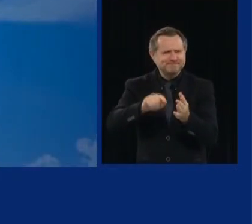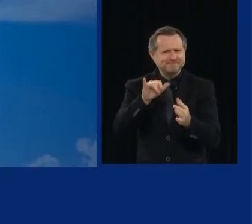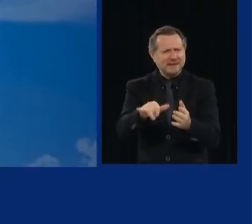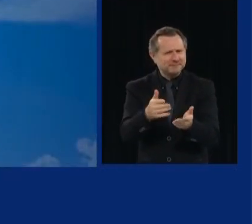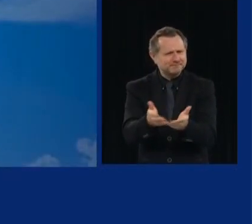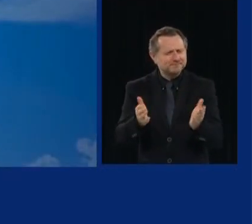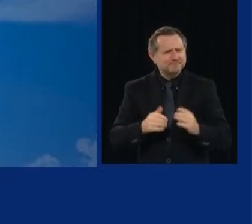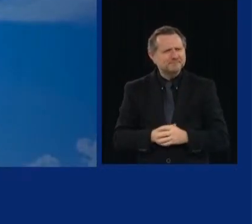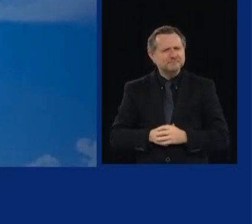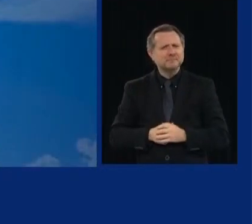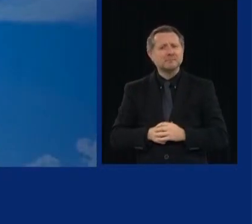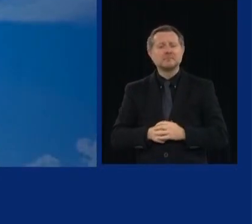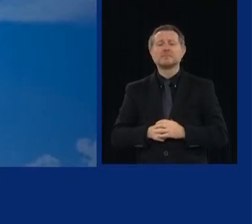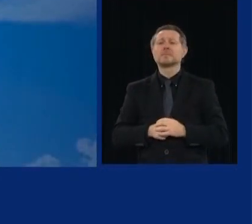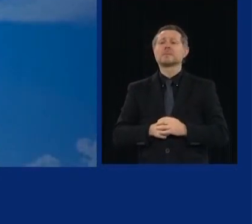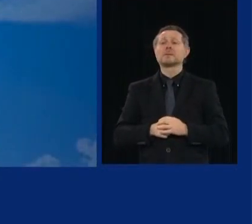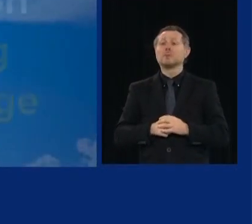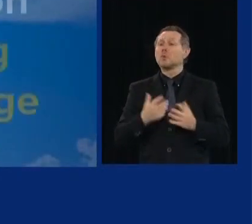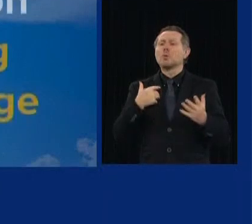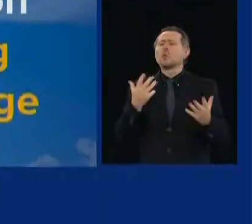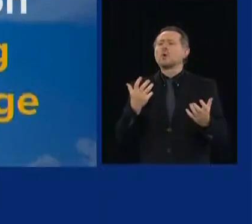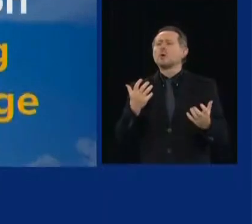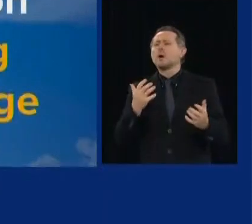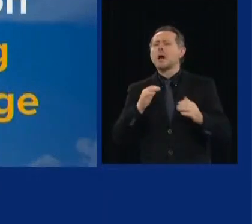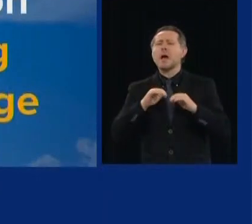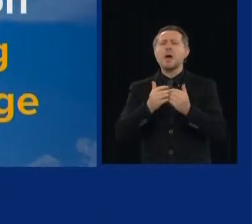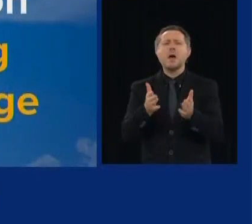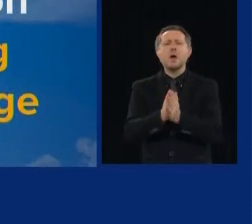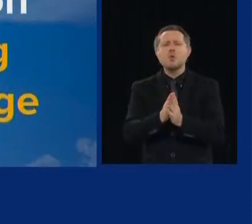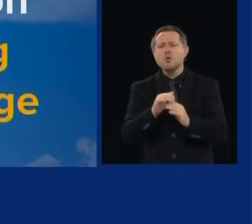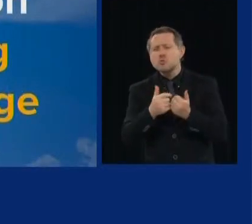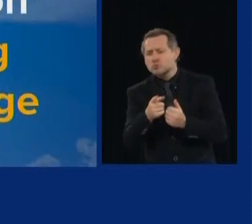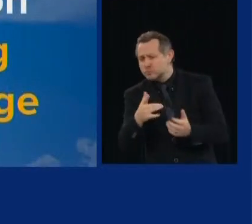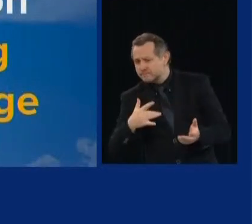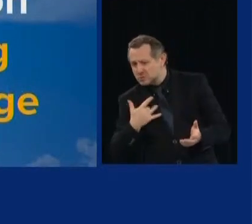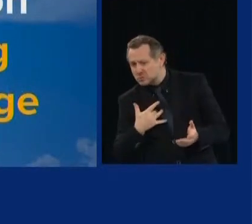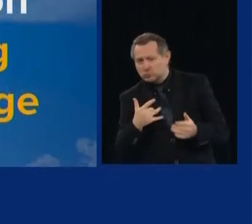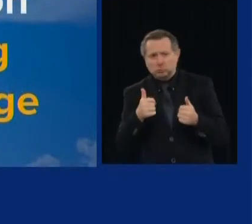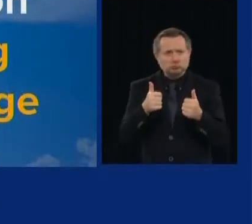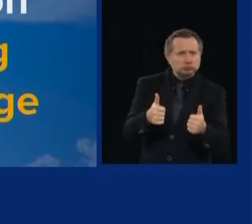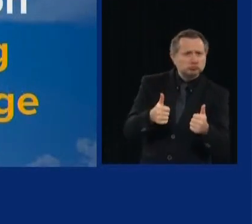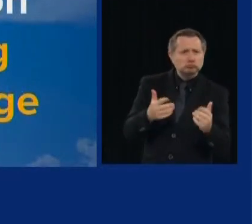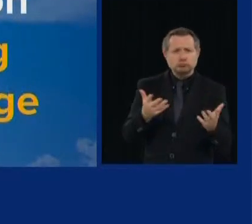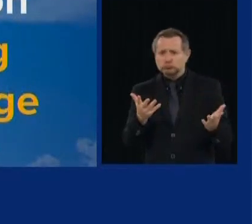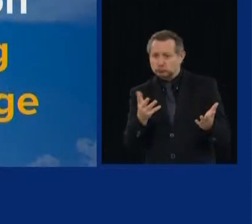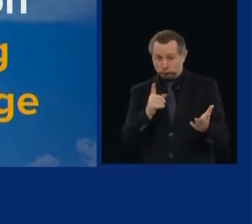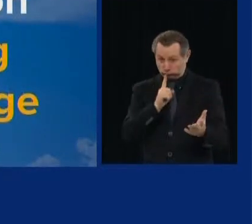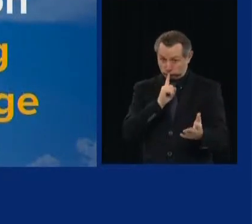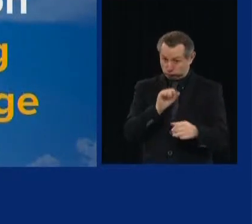THINK DESERVES MORE ATTENTION THAN IT HAS GOTTEN BECAUSE IT'S